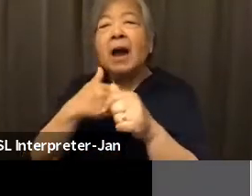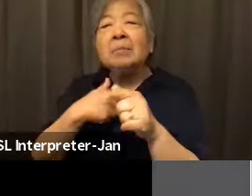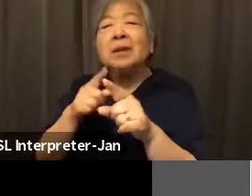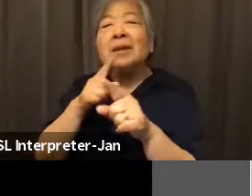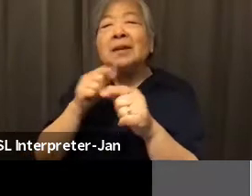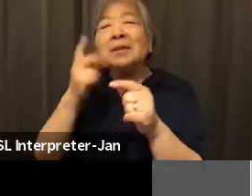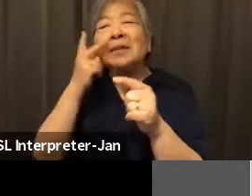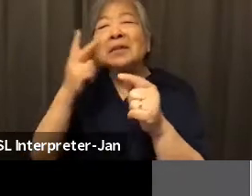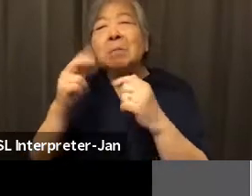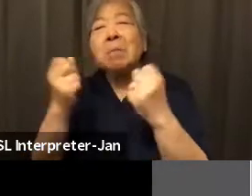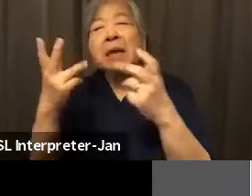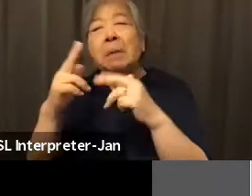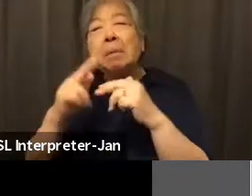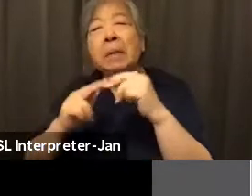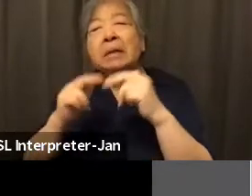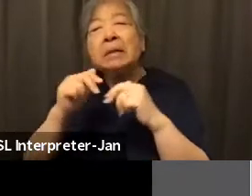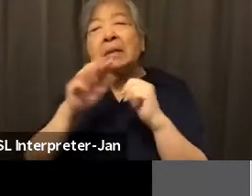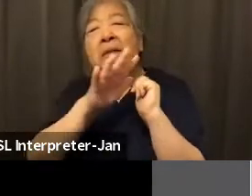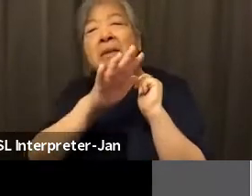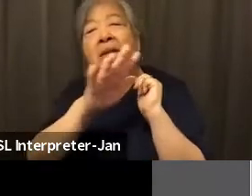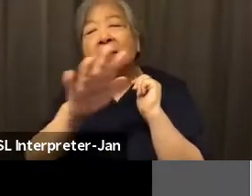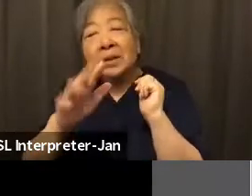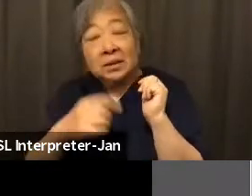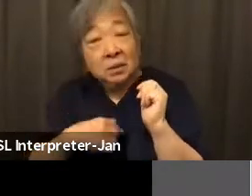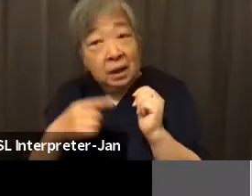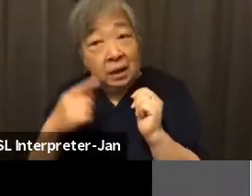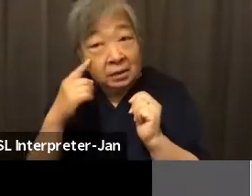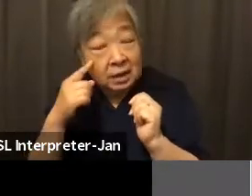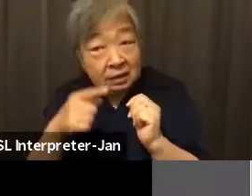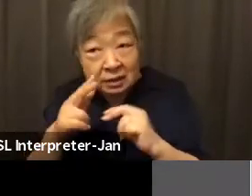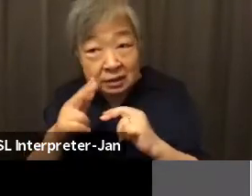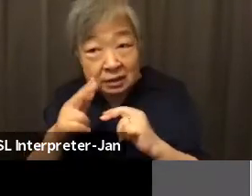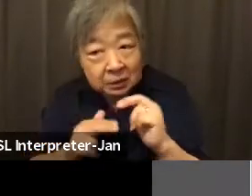So, yeah, I mean, I think this picture is really interesting because this was right